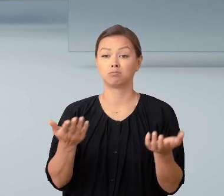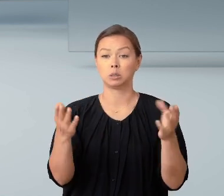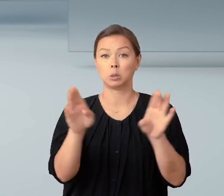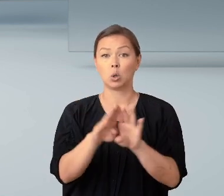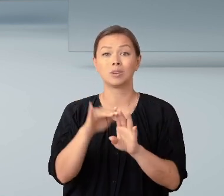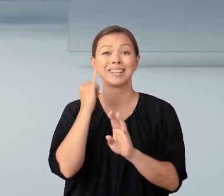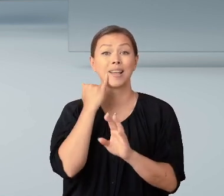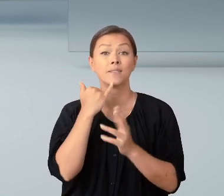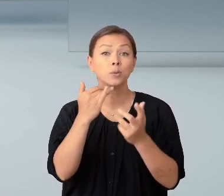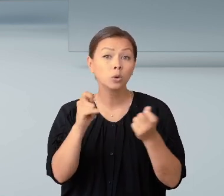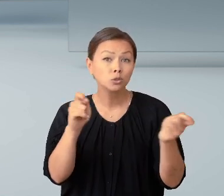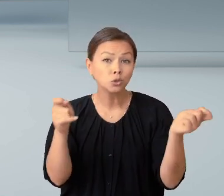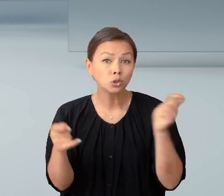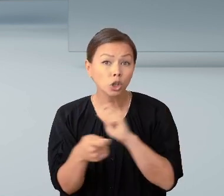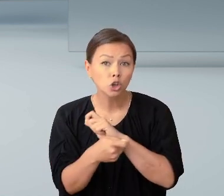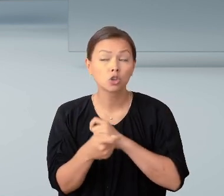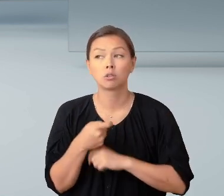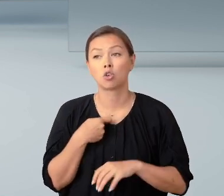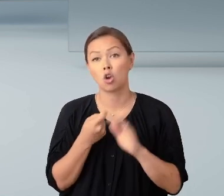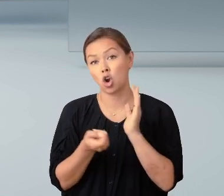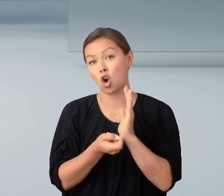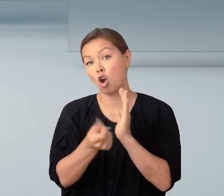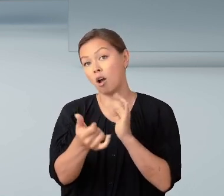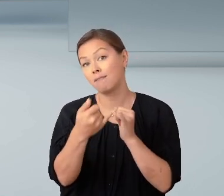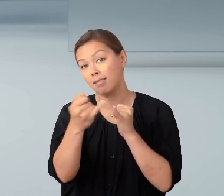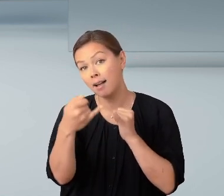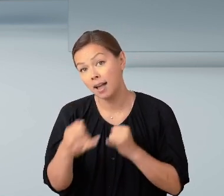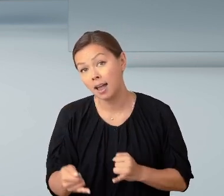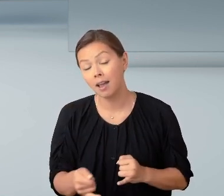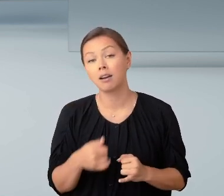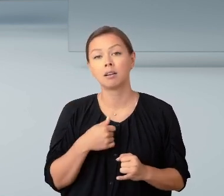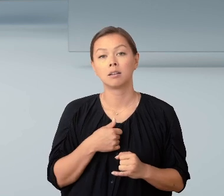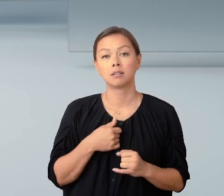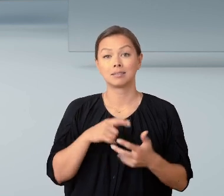changes, I can delete lines, I can change quantities if I want,